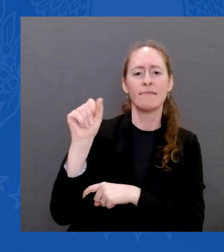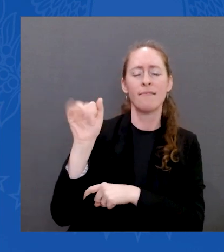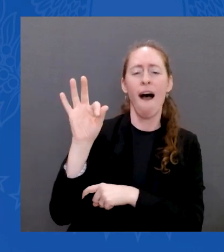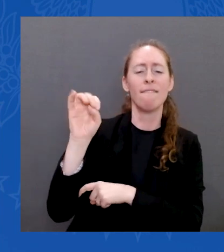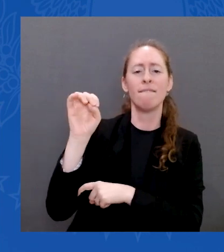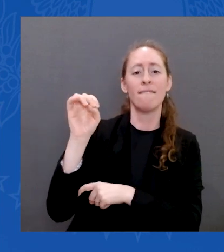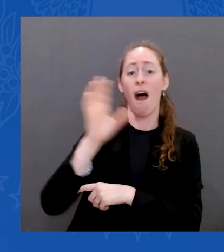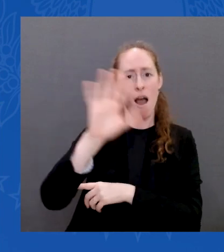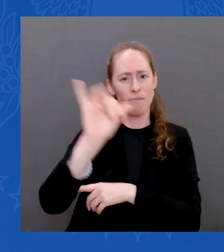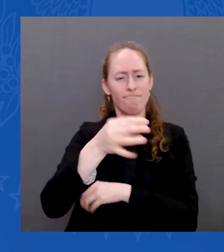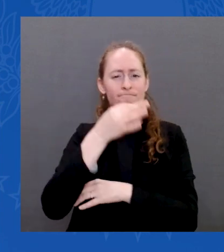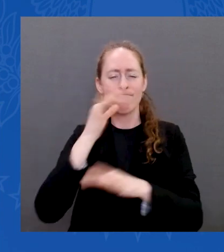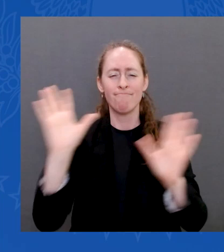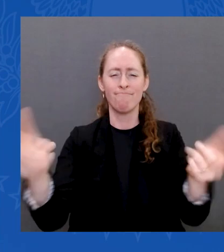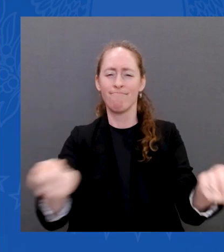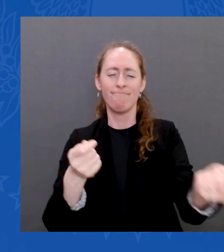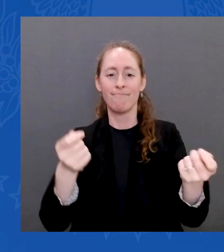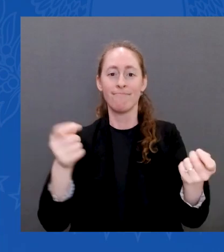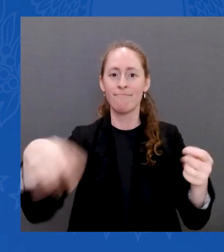means everything is wrong.